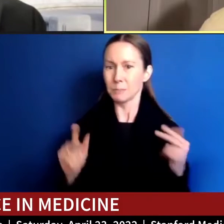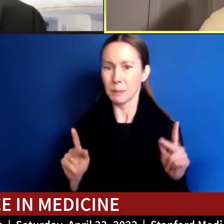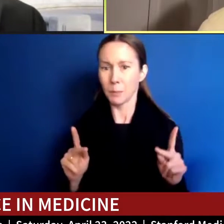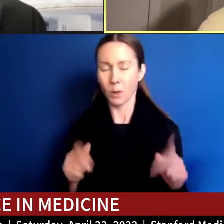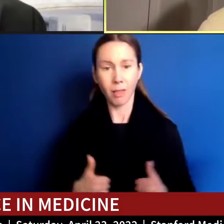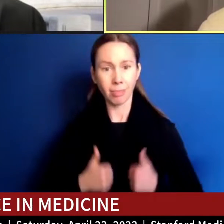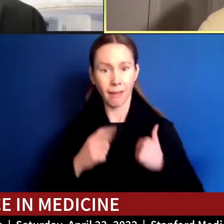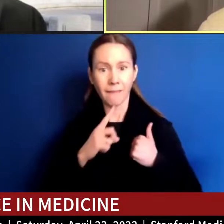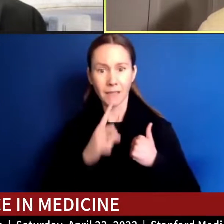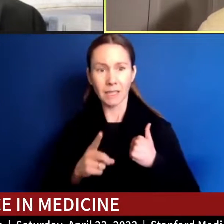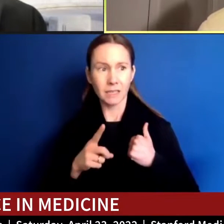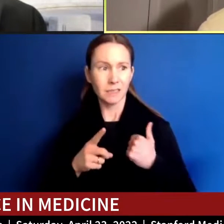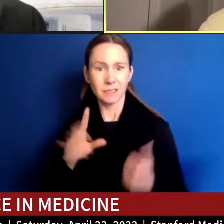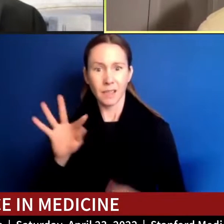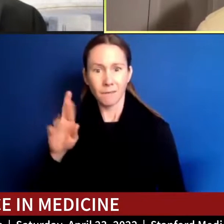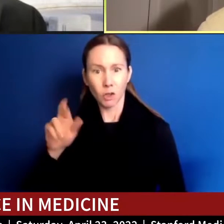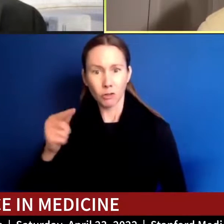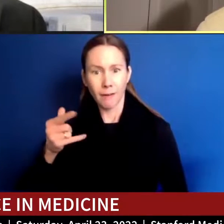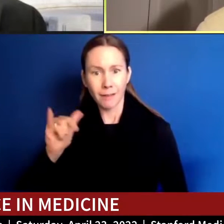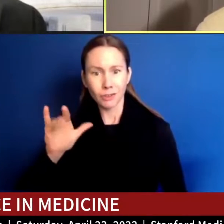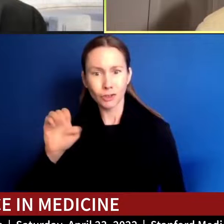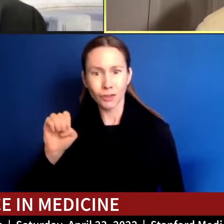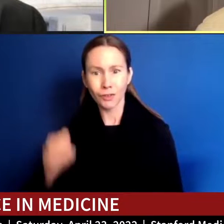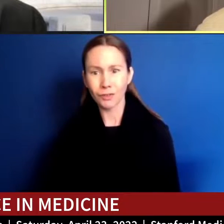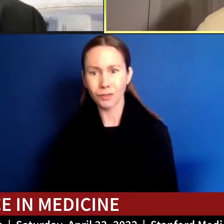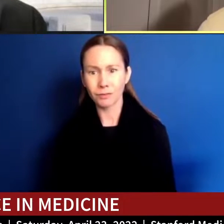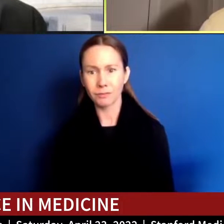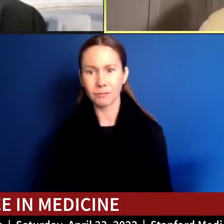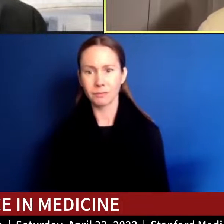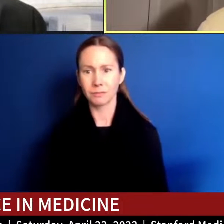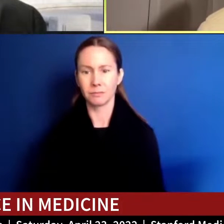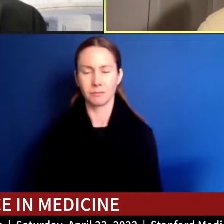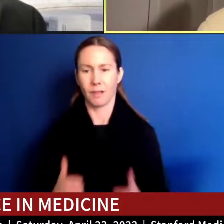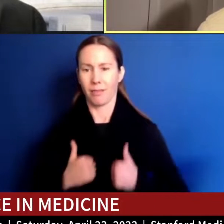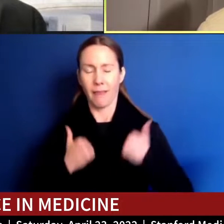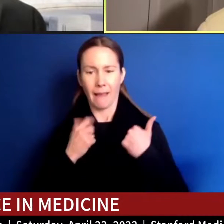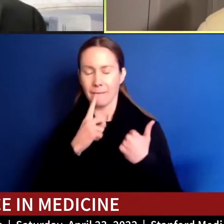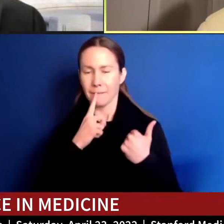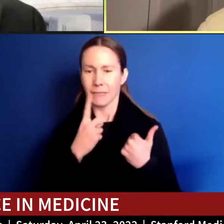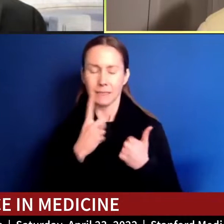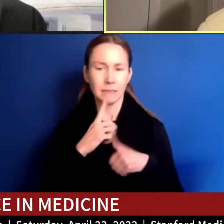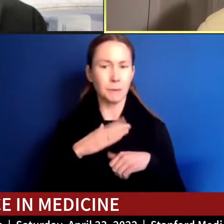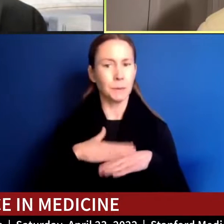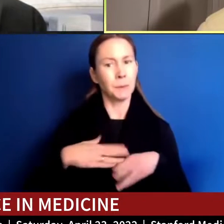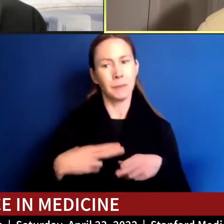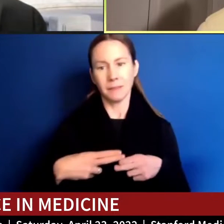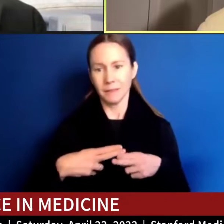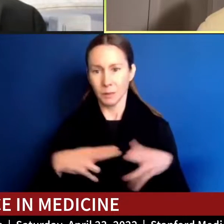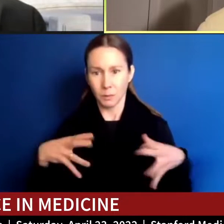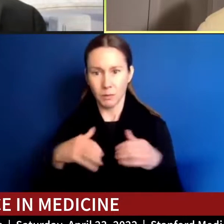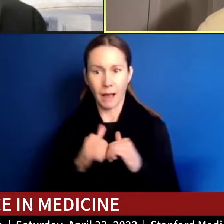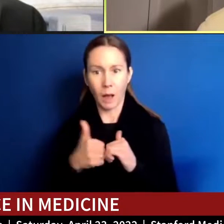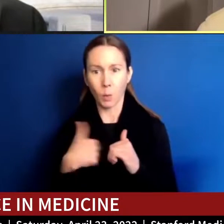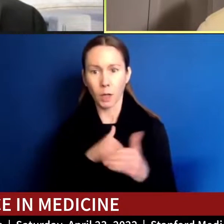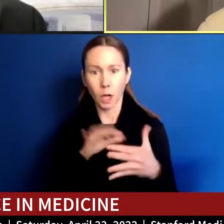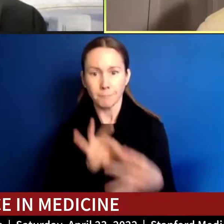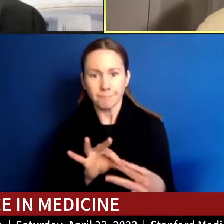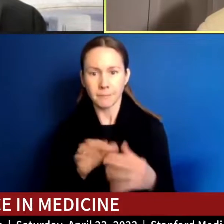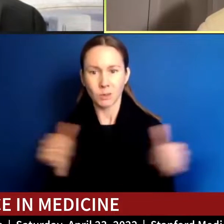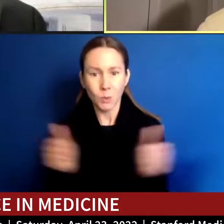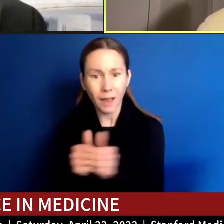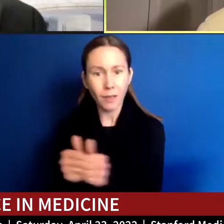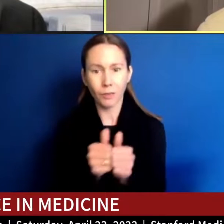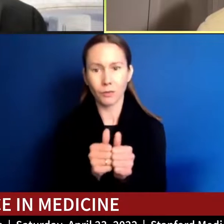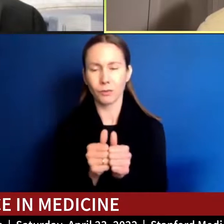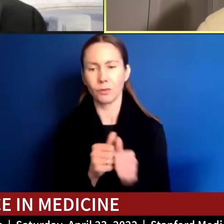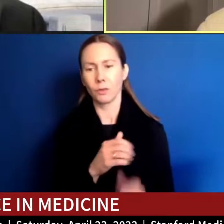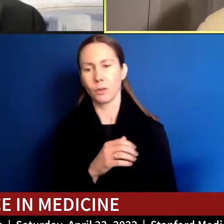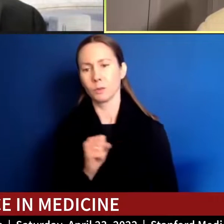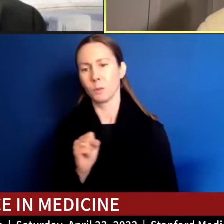that life is everything [indiscernible], that it really does suggest these… you know, streams of